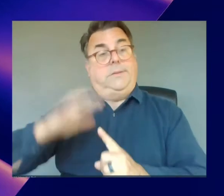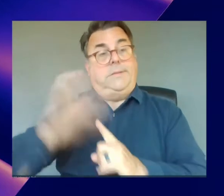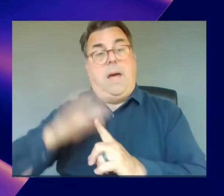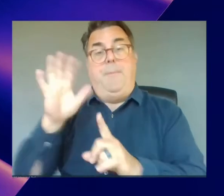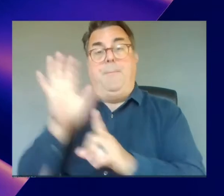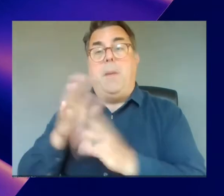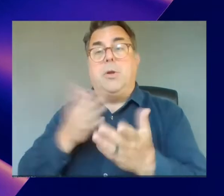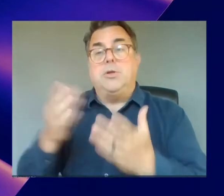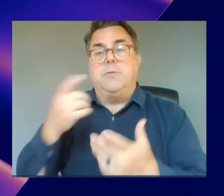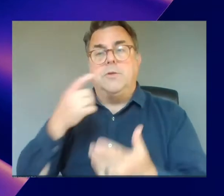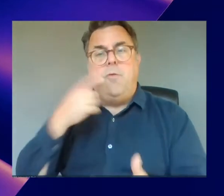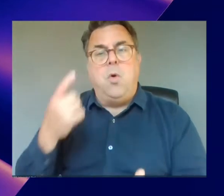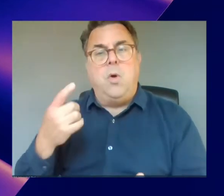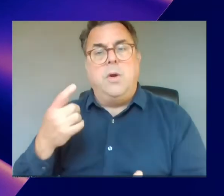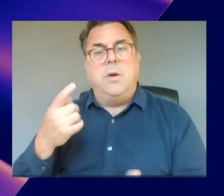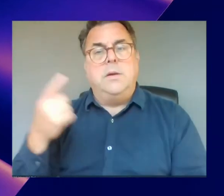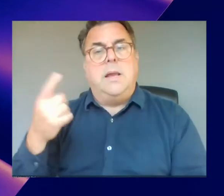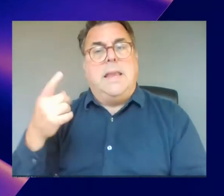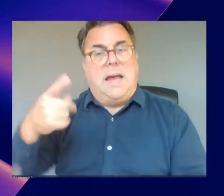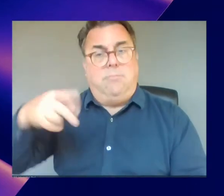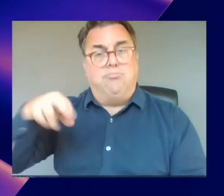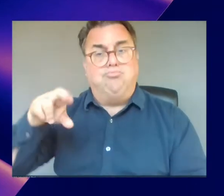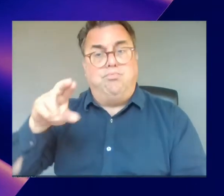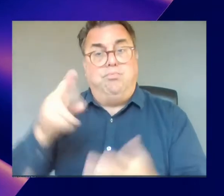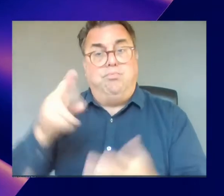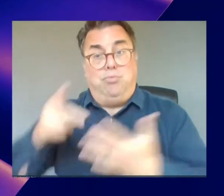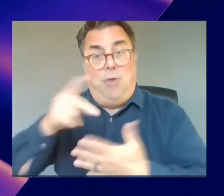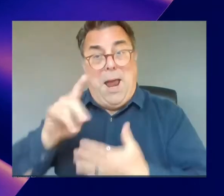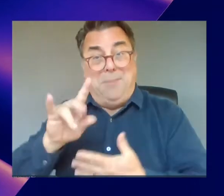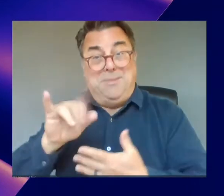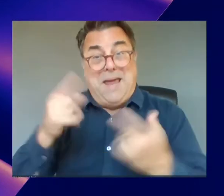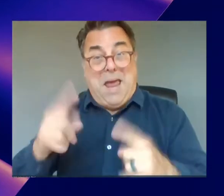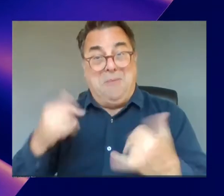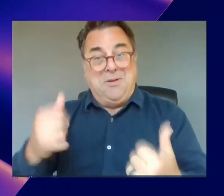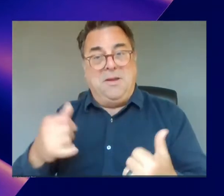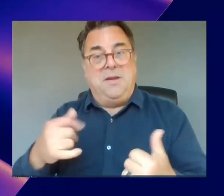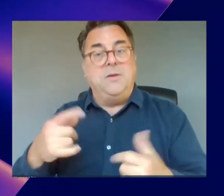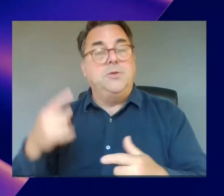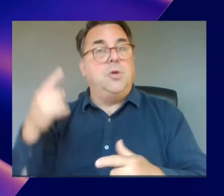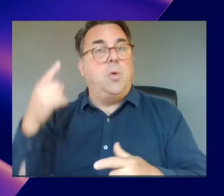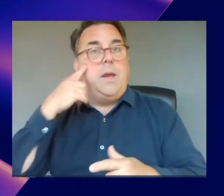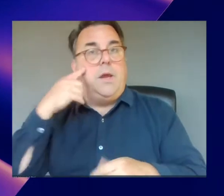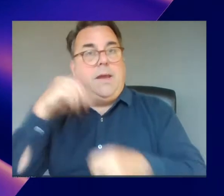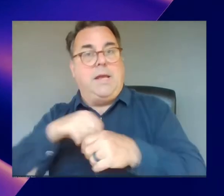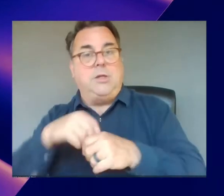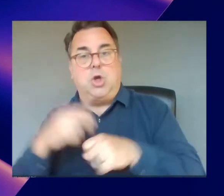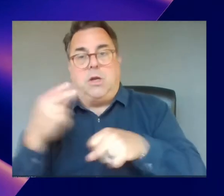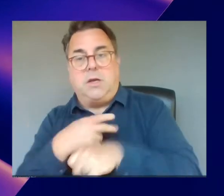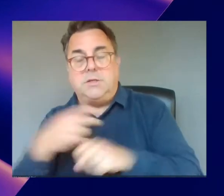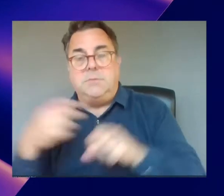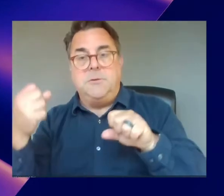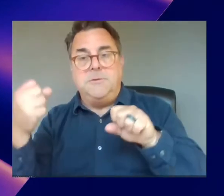which is happening today. And so, we get a lot of feedback from our internal usage. And then we build those things into the product